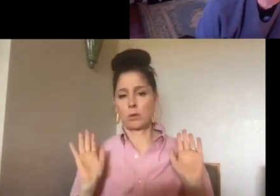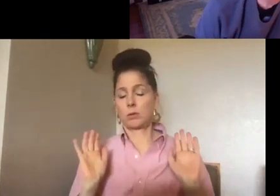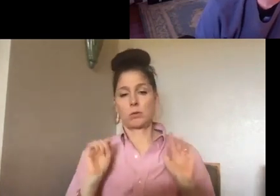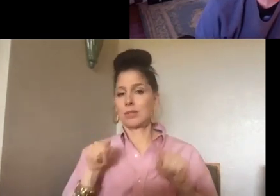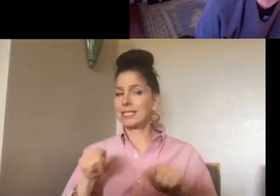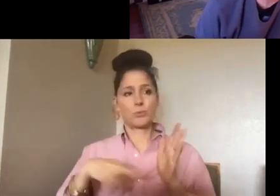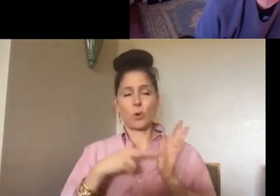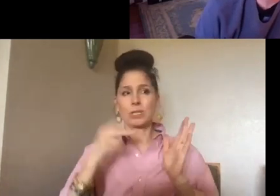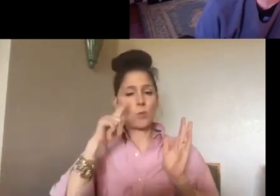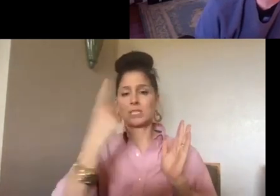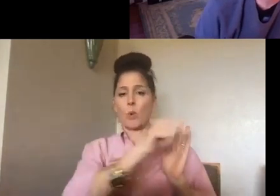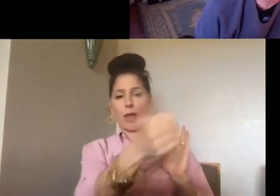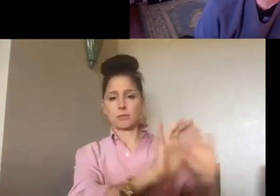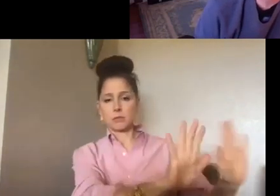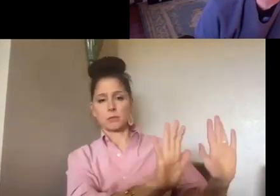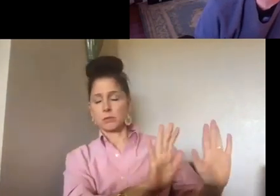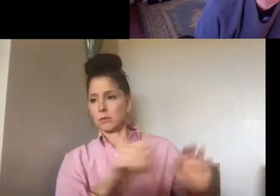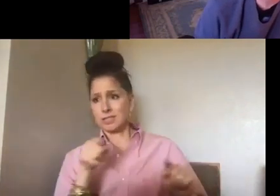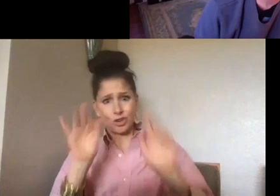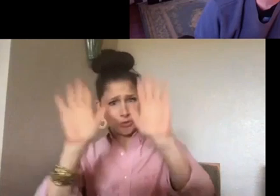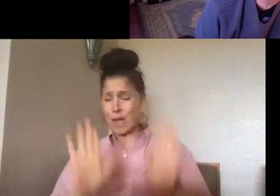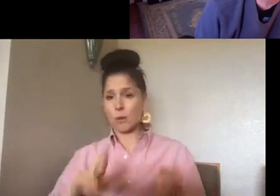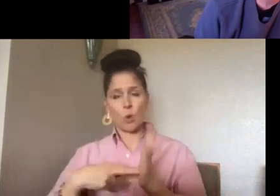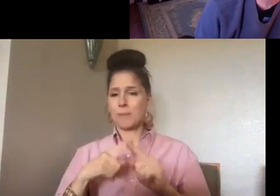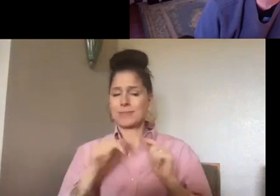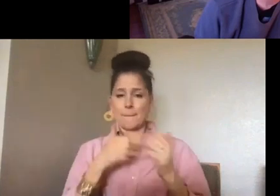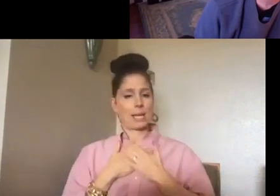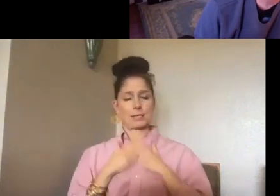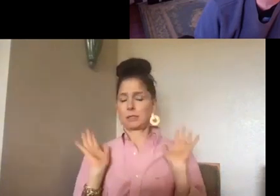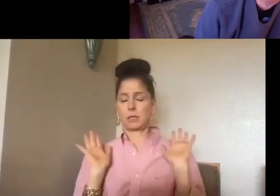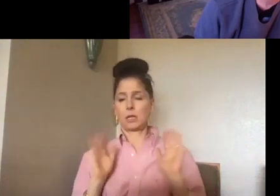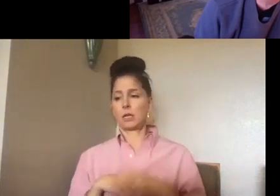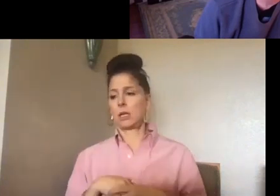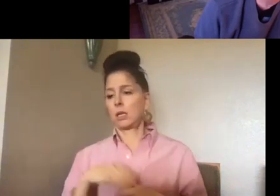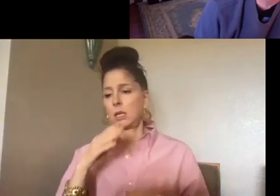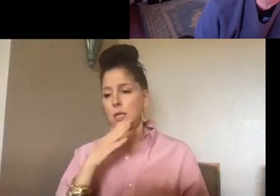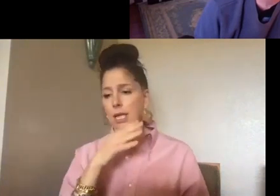It's a role for someone else. It's a great role, but it wasn't mine.